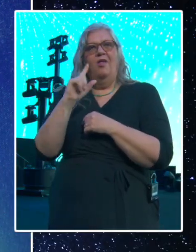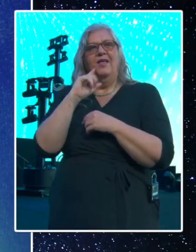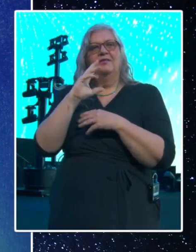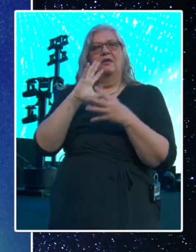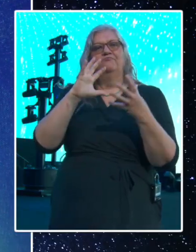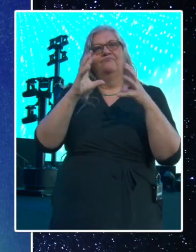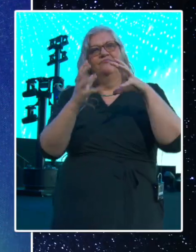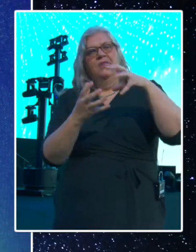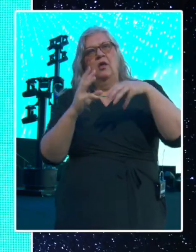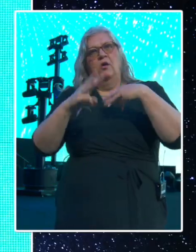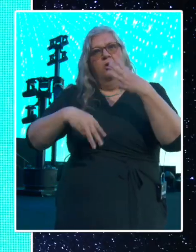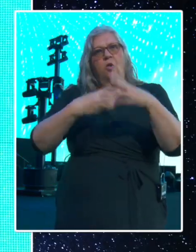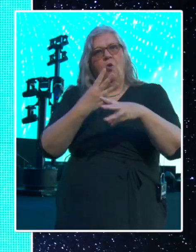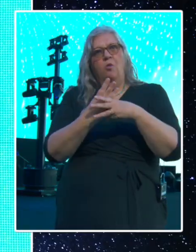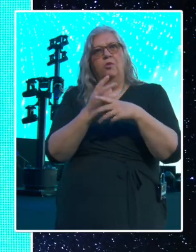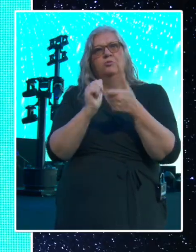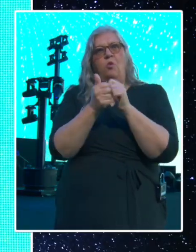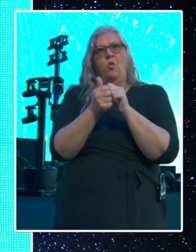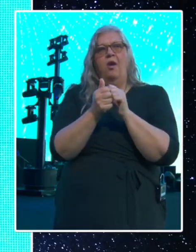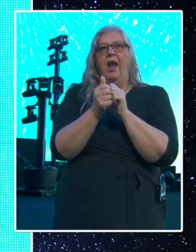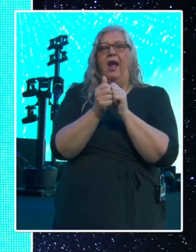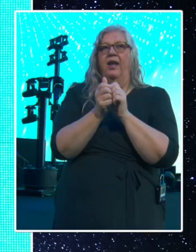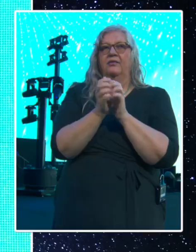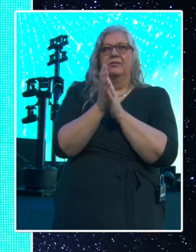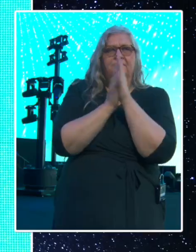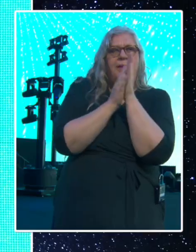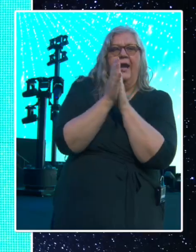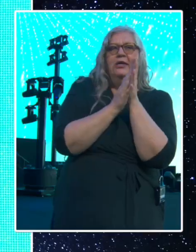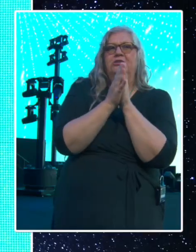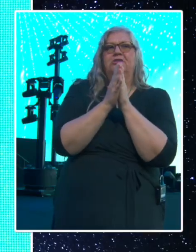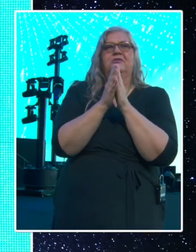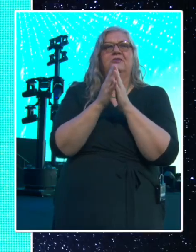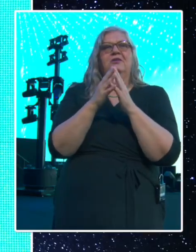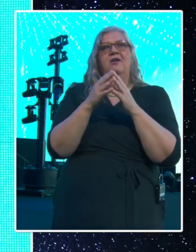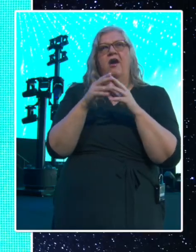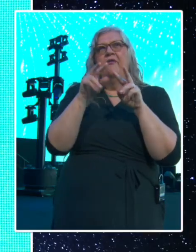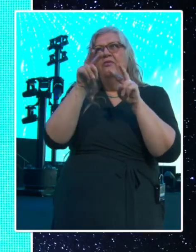where the passion of the fans is at the center of every match.